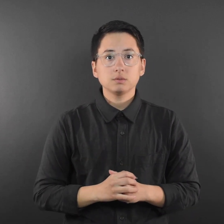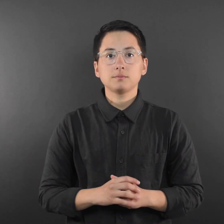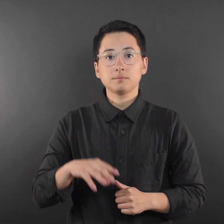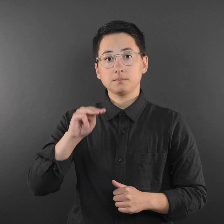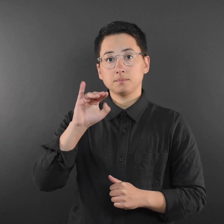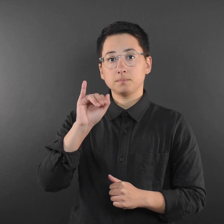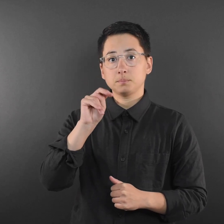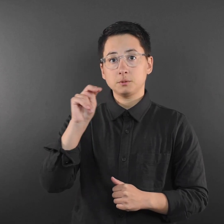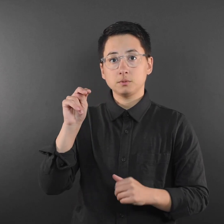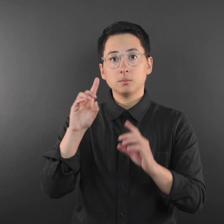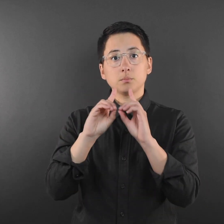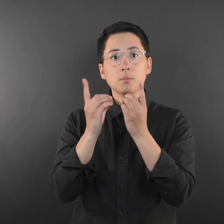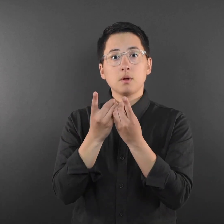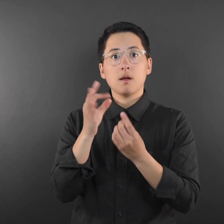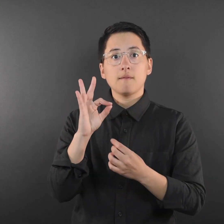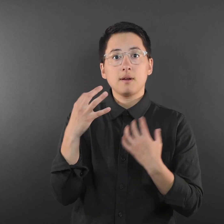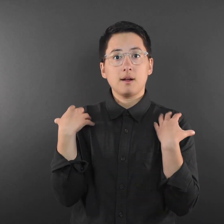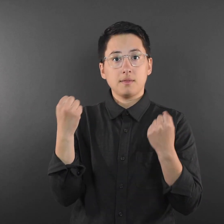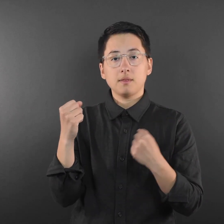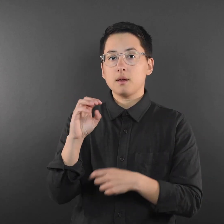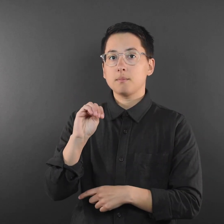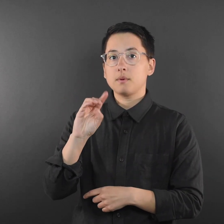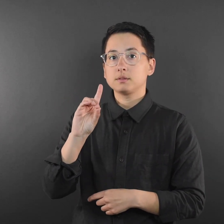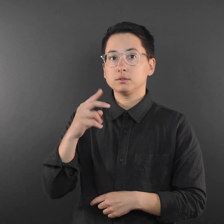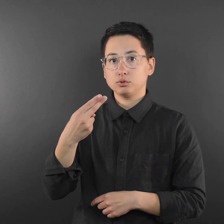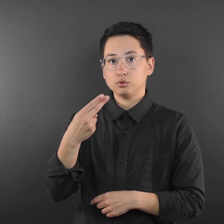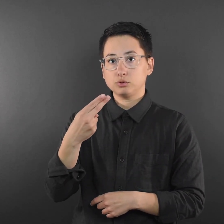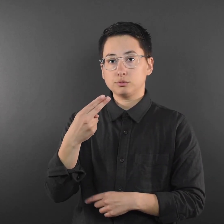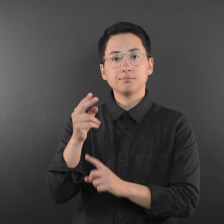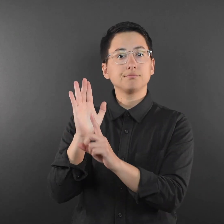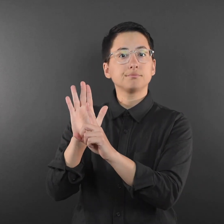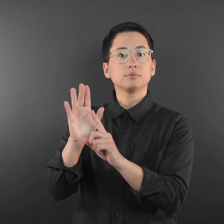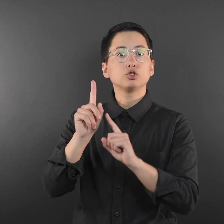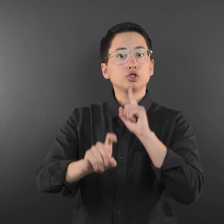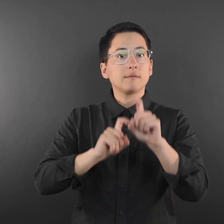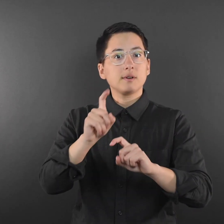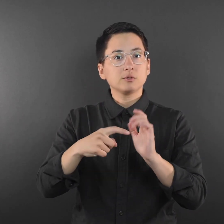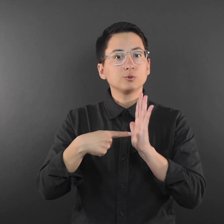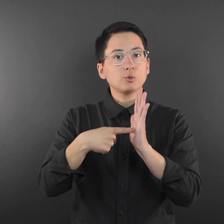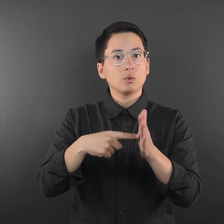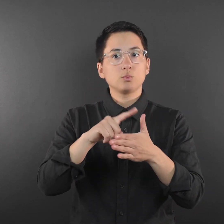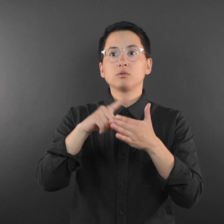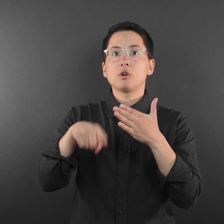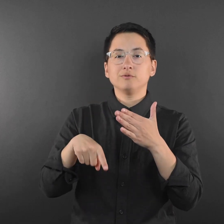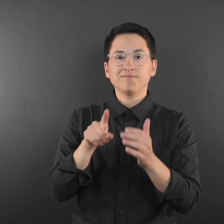Results from a Minnesota Department of Health (MDH) survey confirm health care worker burnout